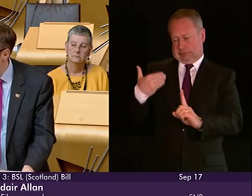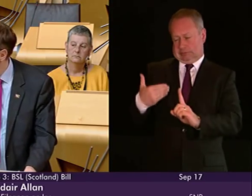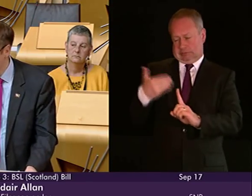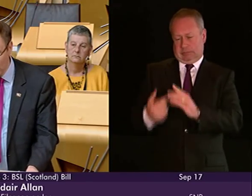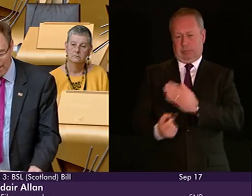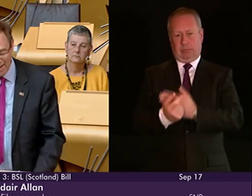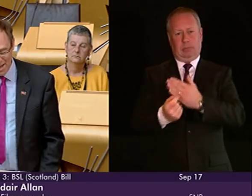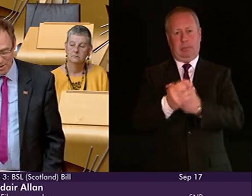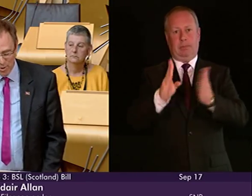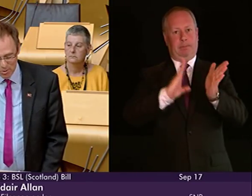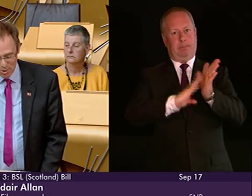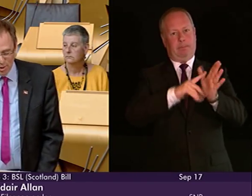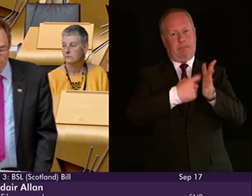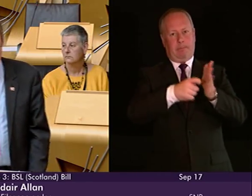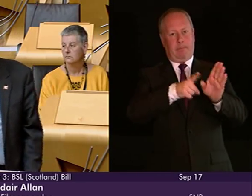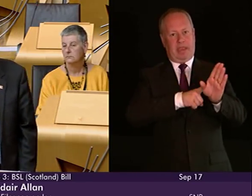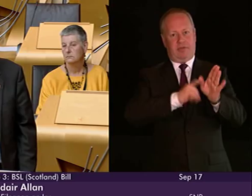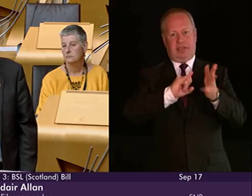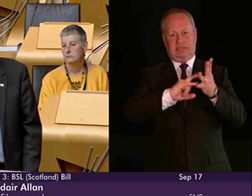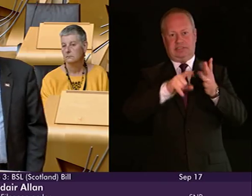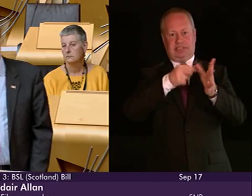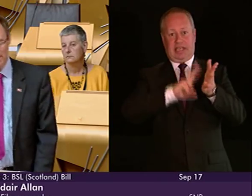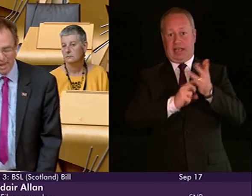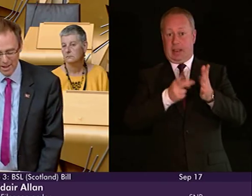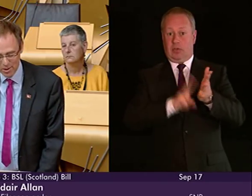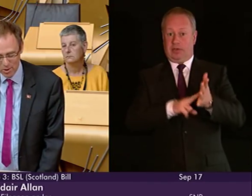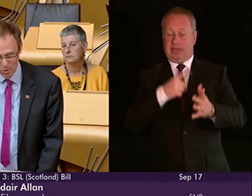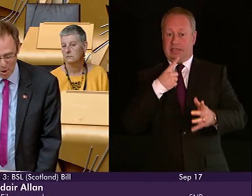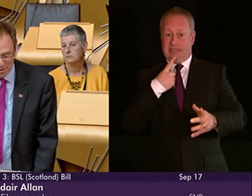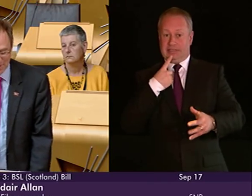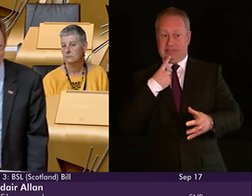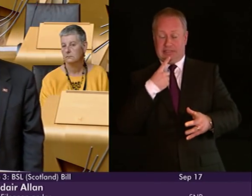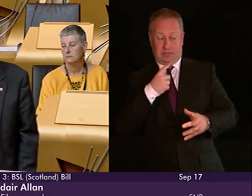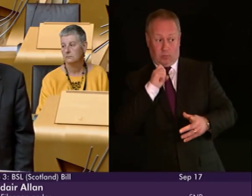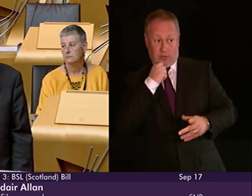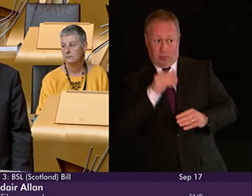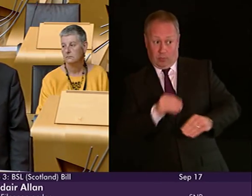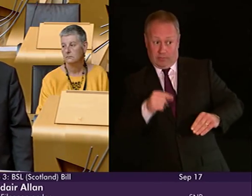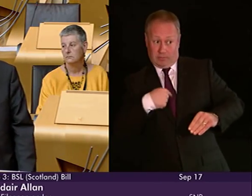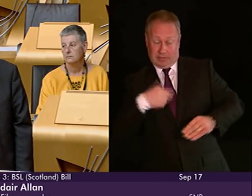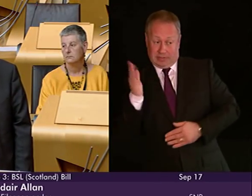Mary Scanlon generously said that she would wait until I stood up to speak before expecting